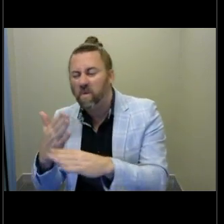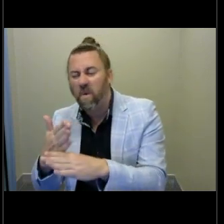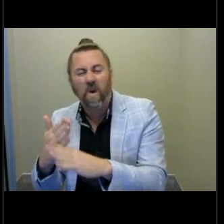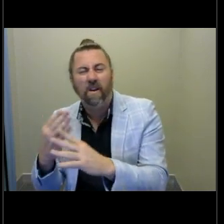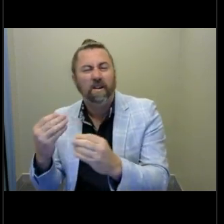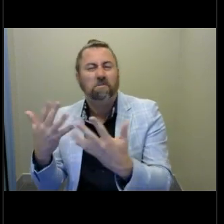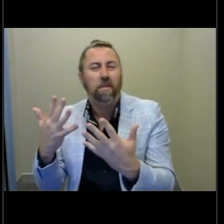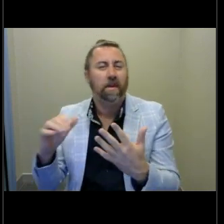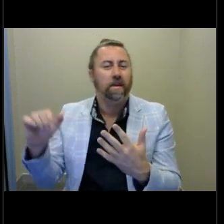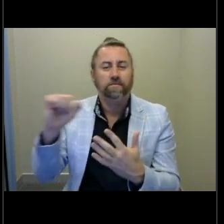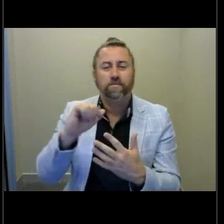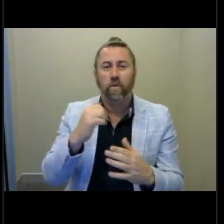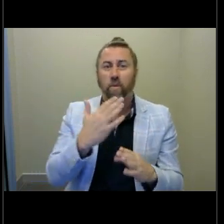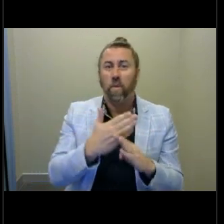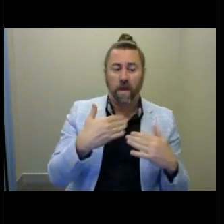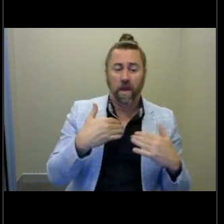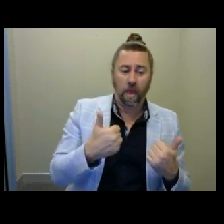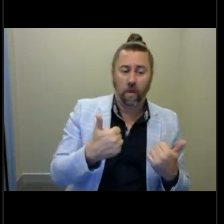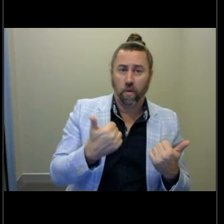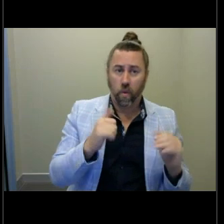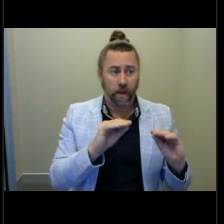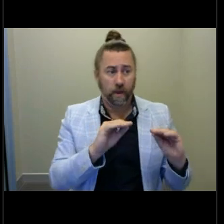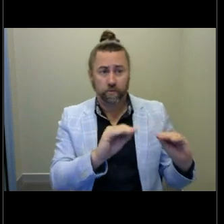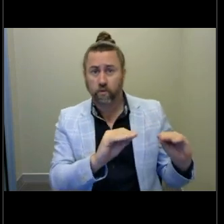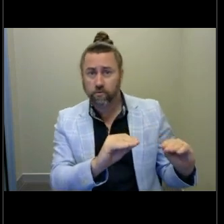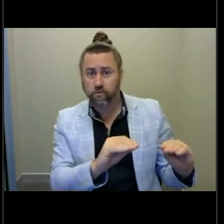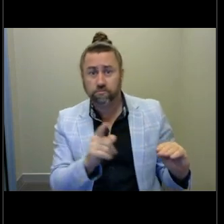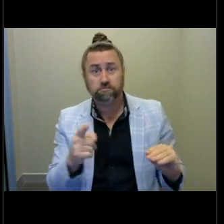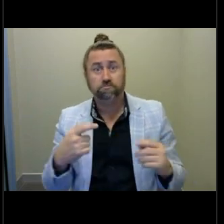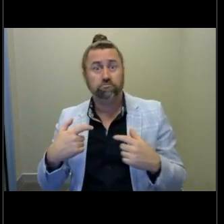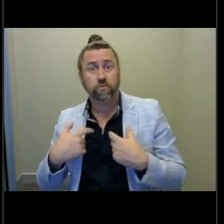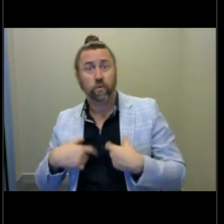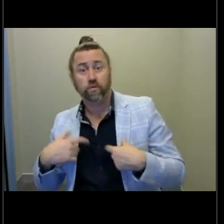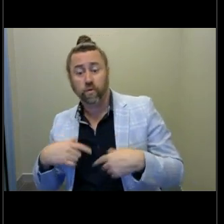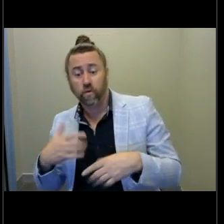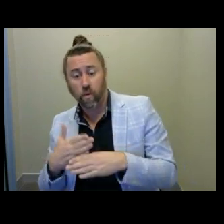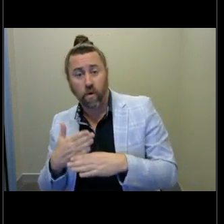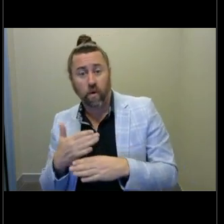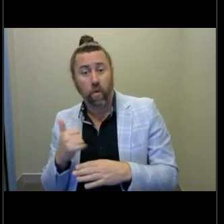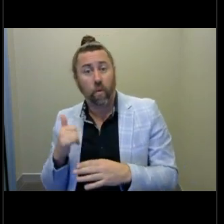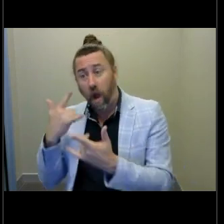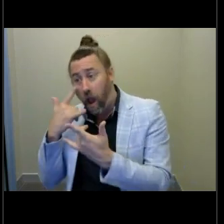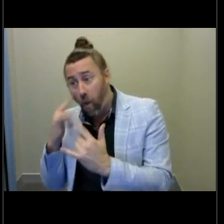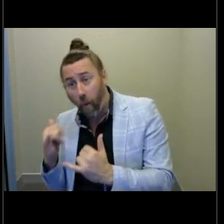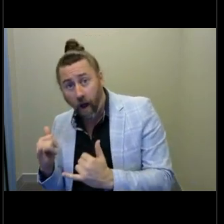health industry or education, if you are a social worker or a lawyer.